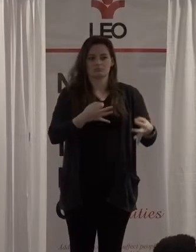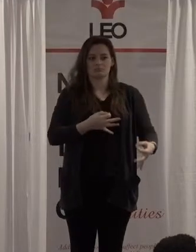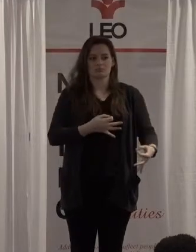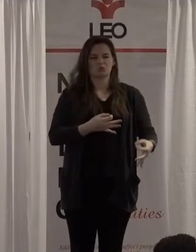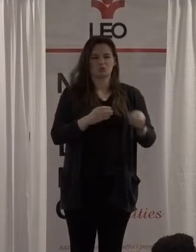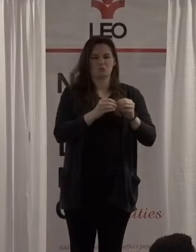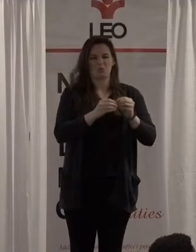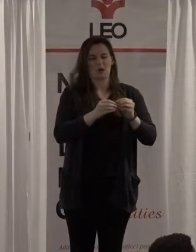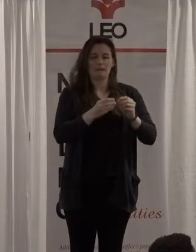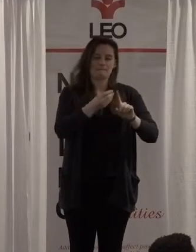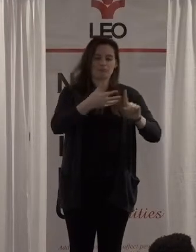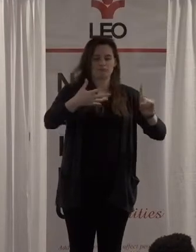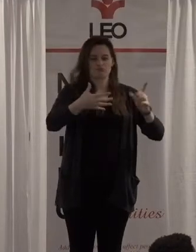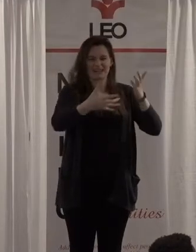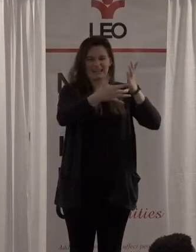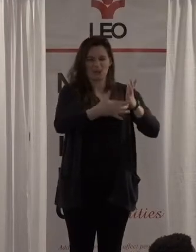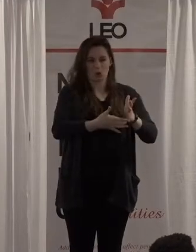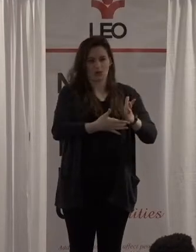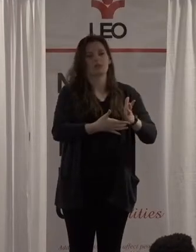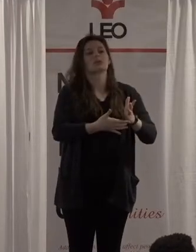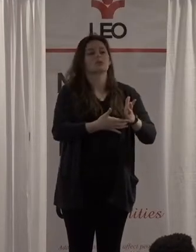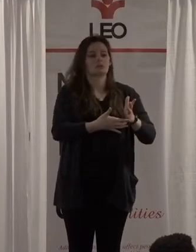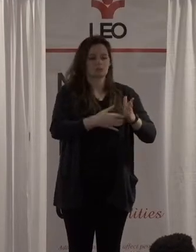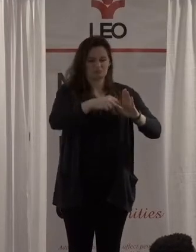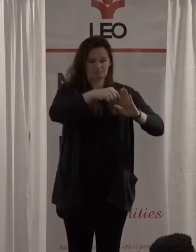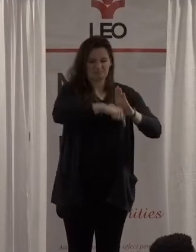BUT IT DOES PROVIDE INSIGHT AND UNDERSTANDING.